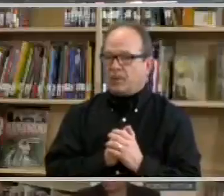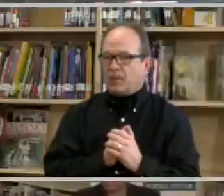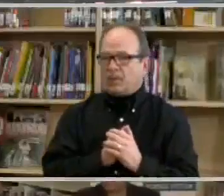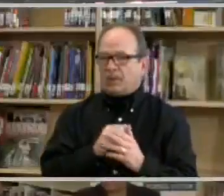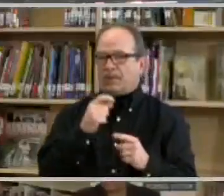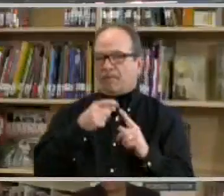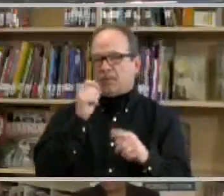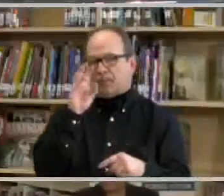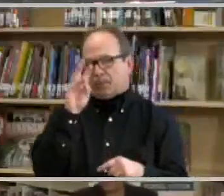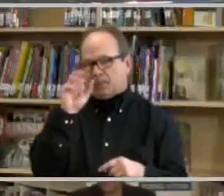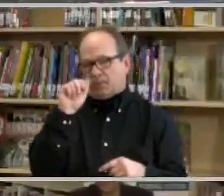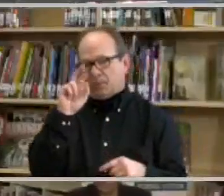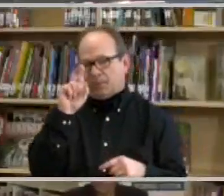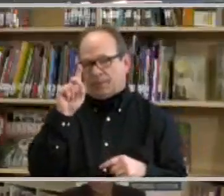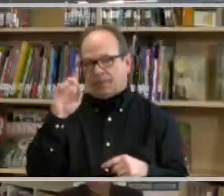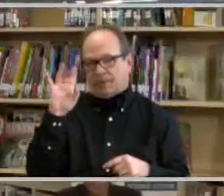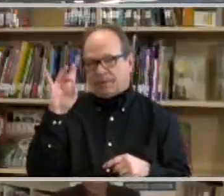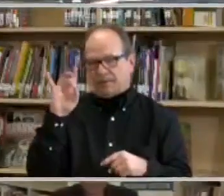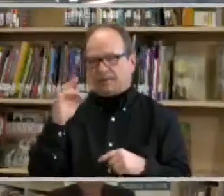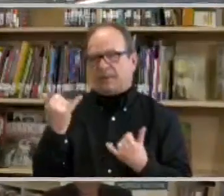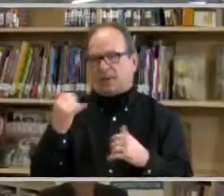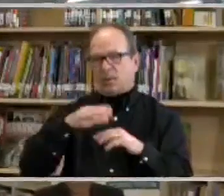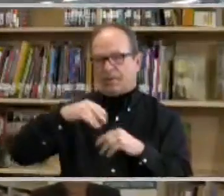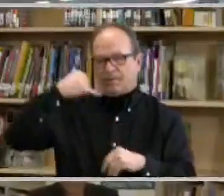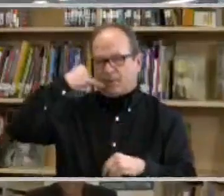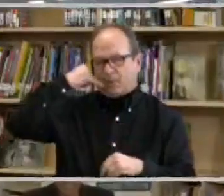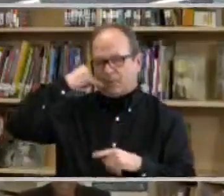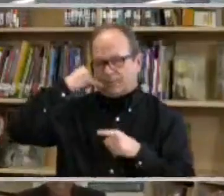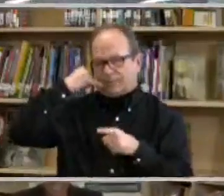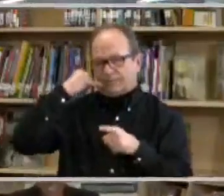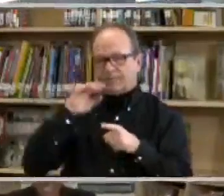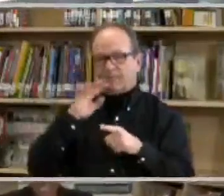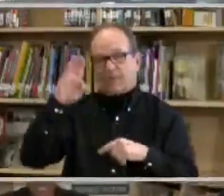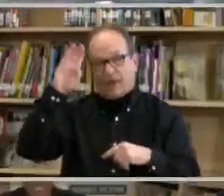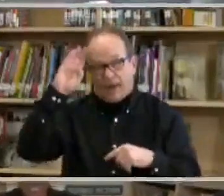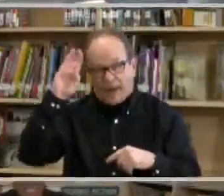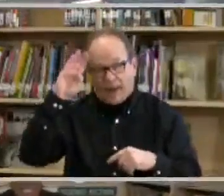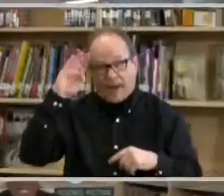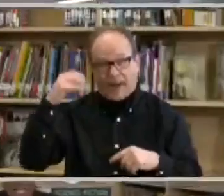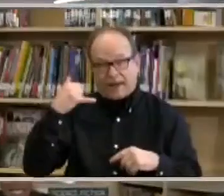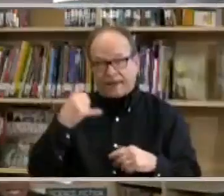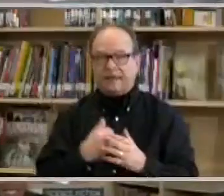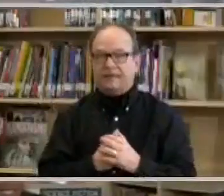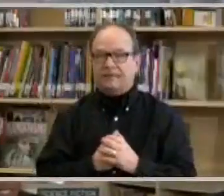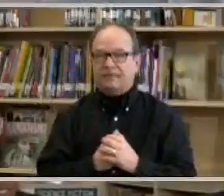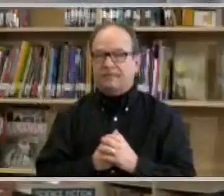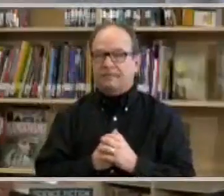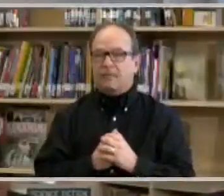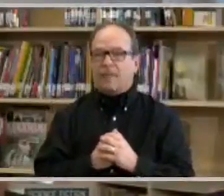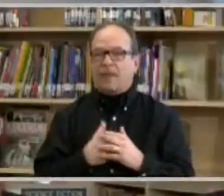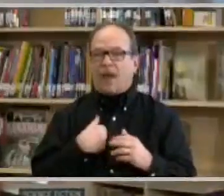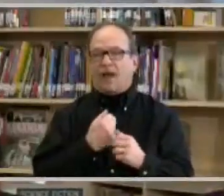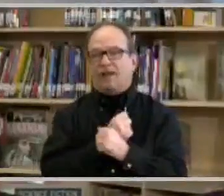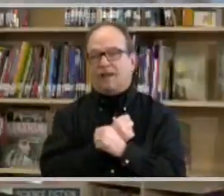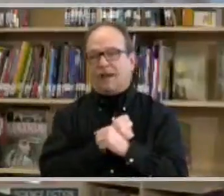GREAT. BETTY, YOU'RE ON THE LINE. HI, BETY.